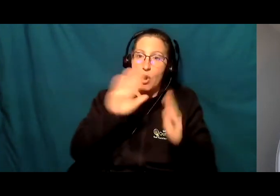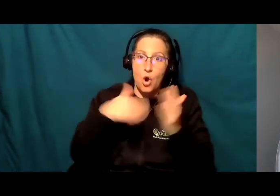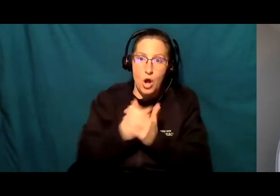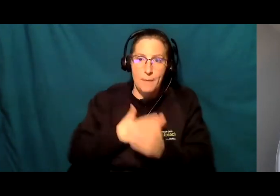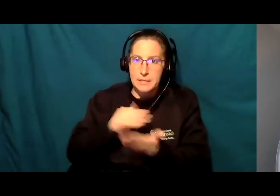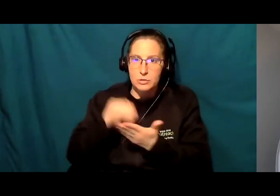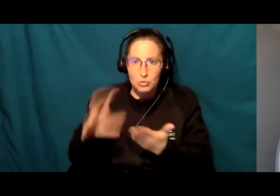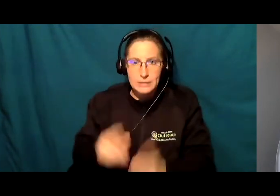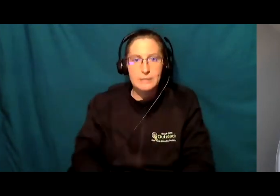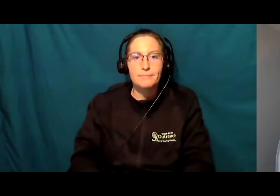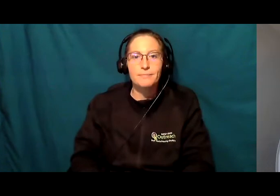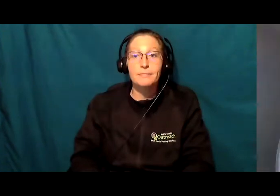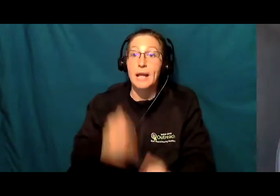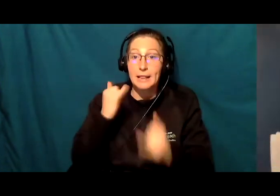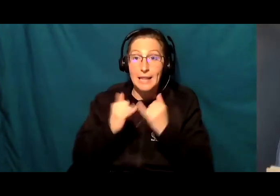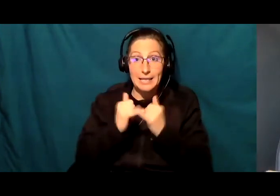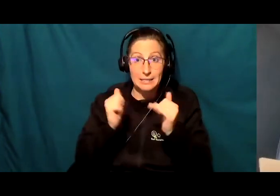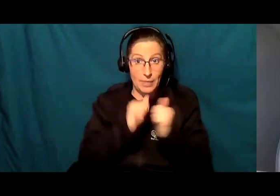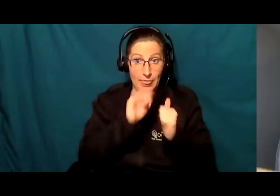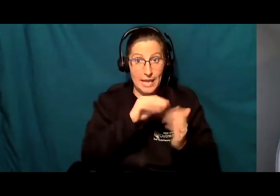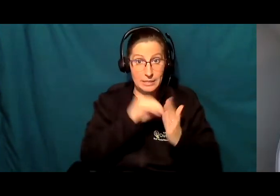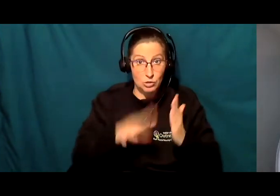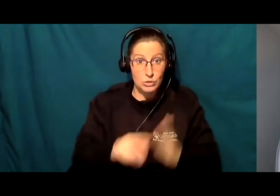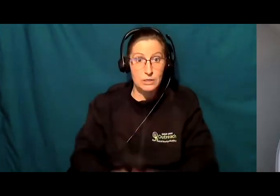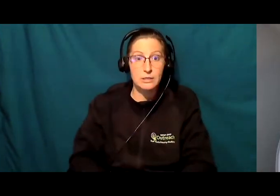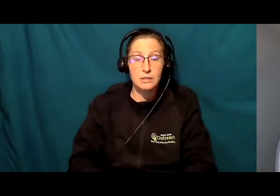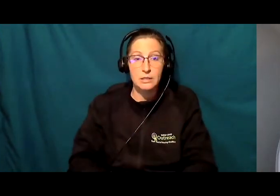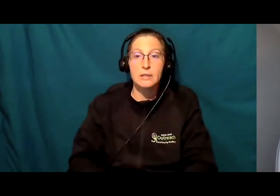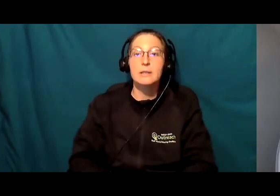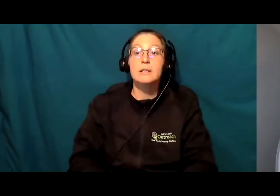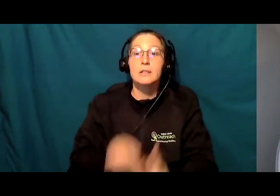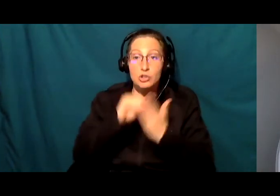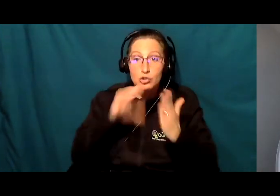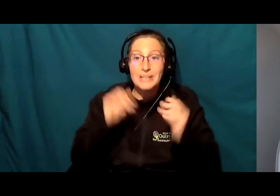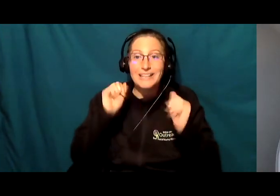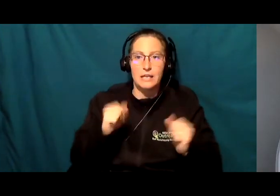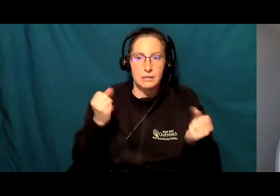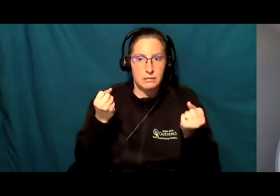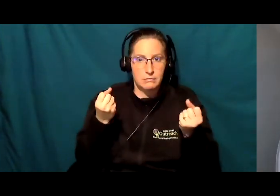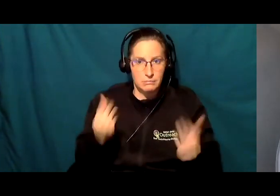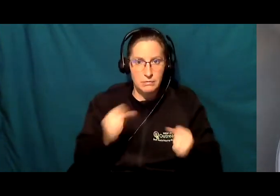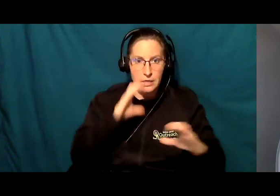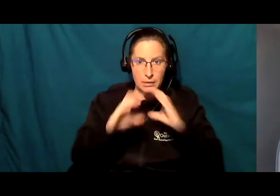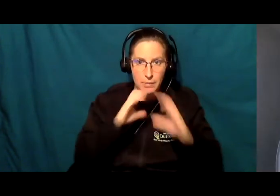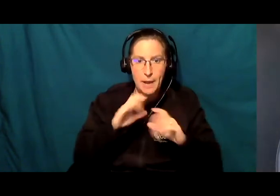The last thing with her is that she can communicate with sign, but she doesn't initiate.